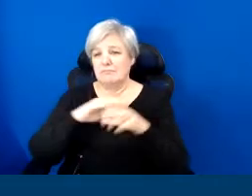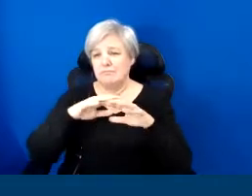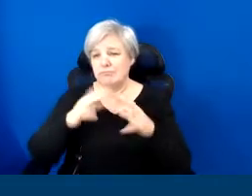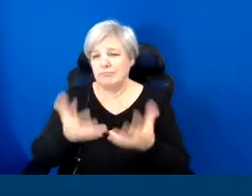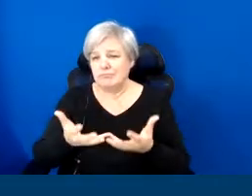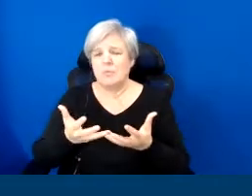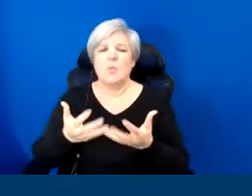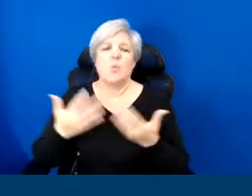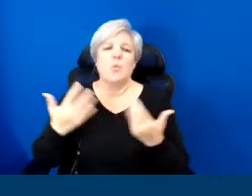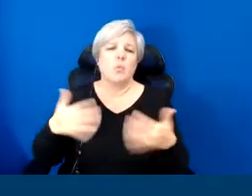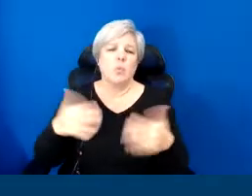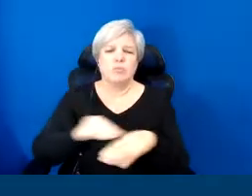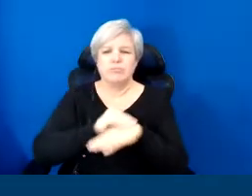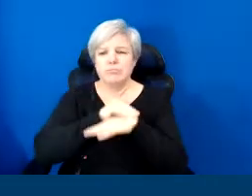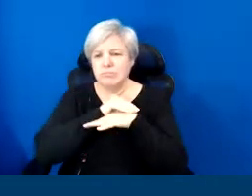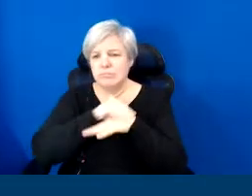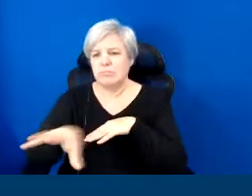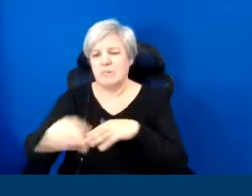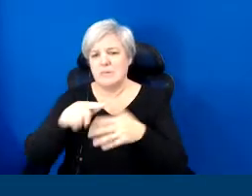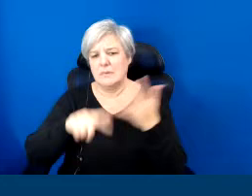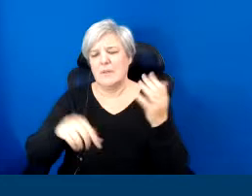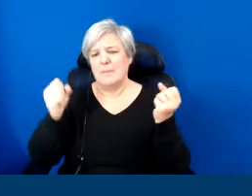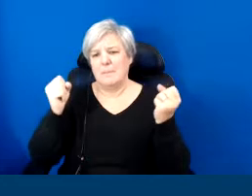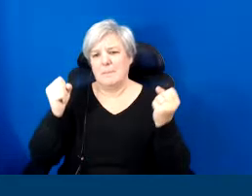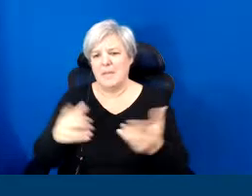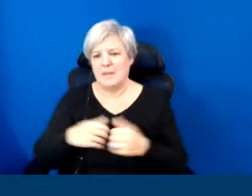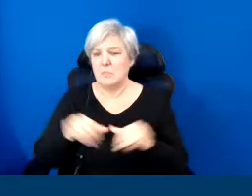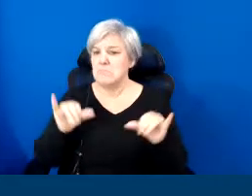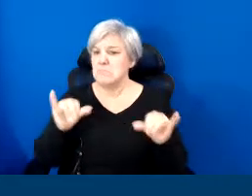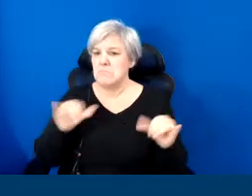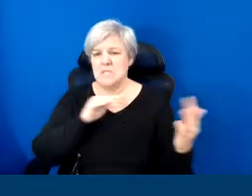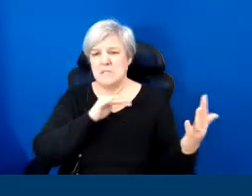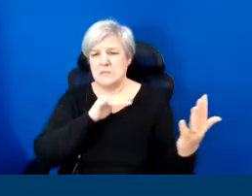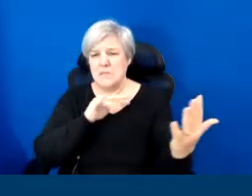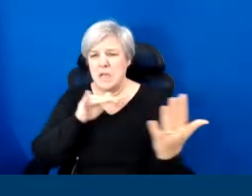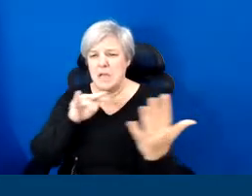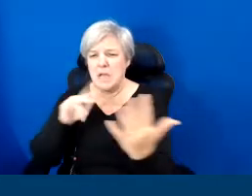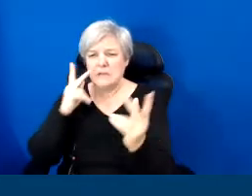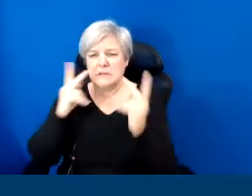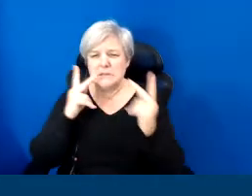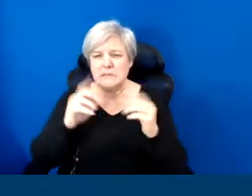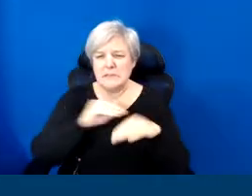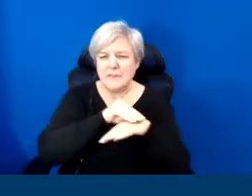It's still being studied and it will be for some time to come. And here are a few significant types of impact.